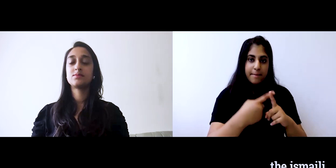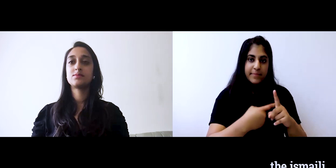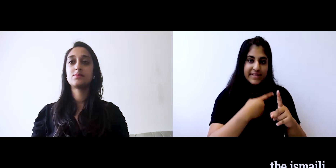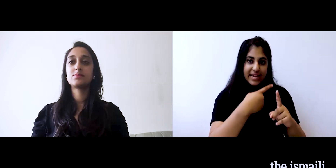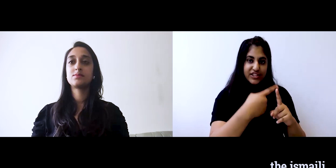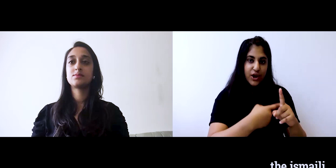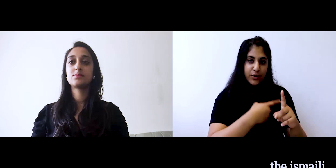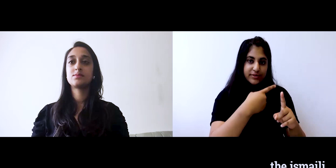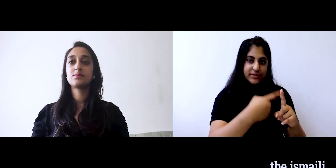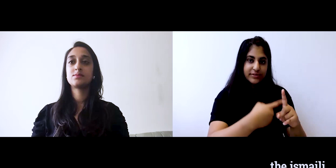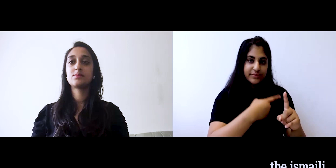Potatoes